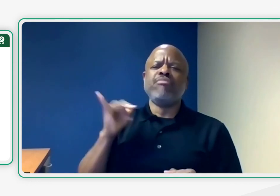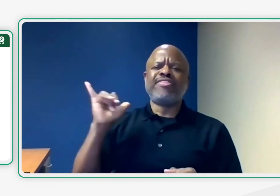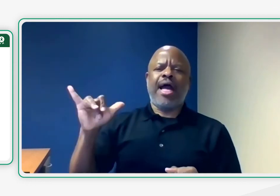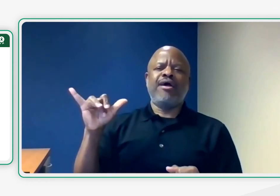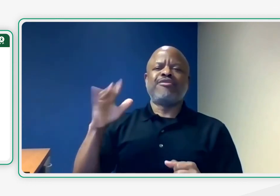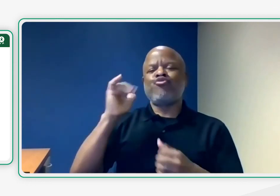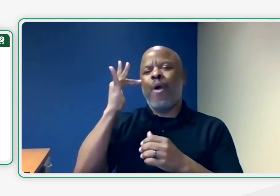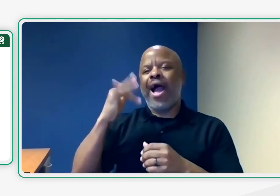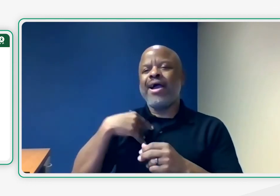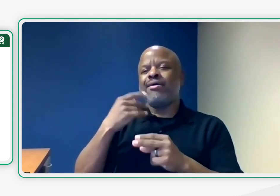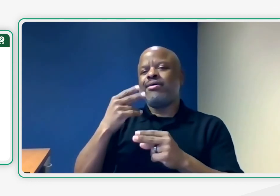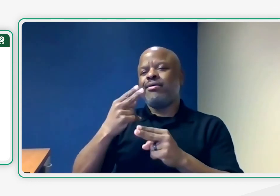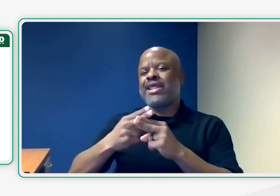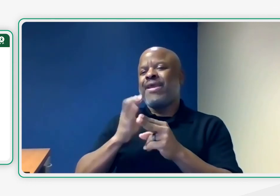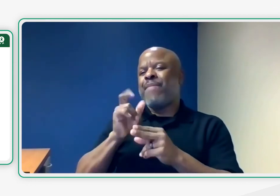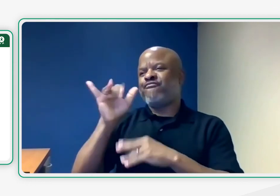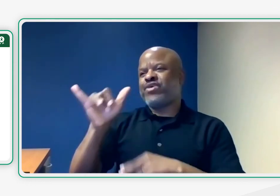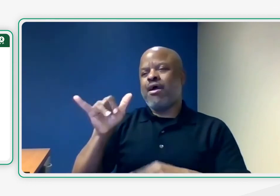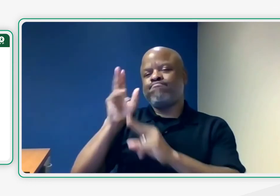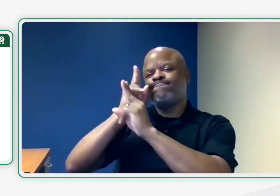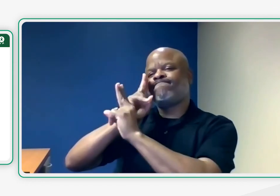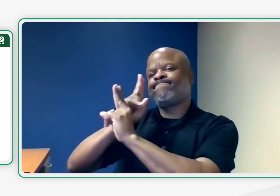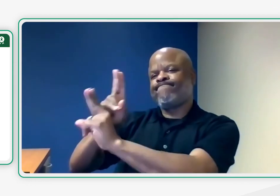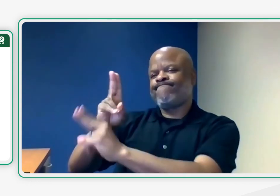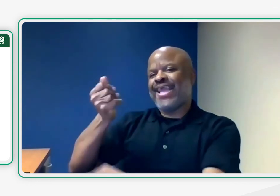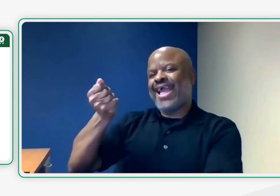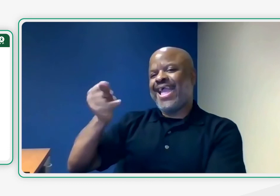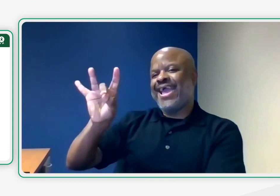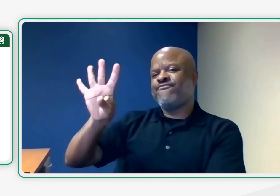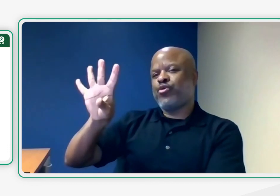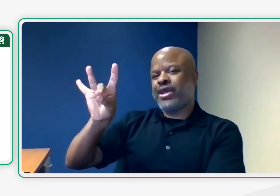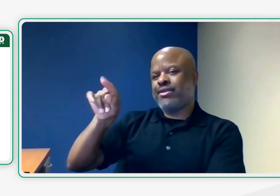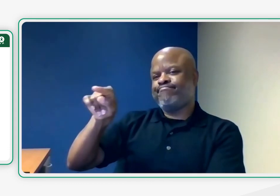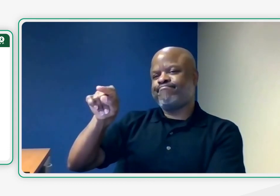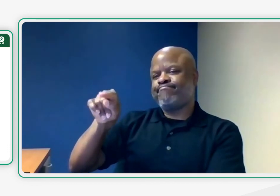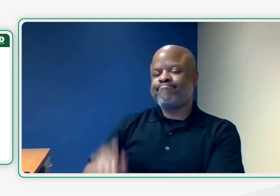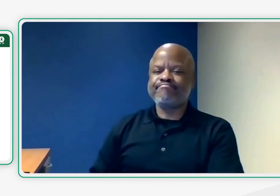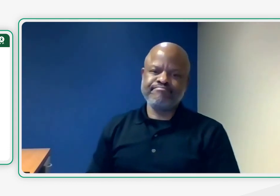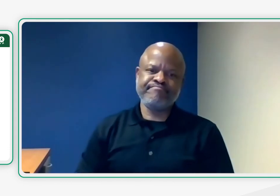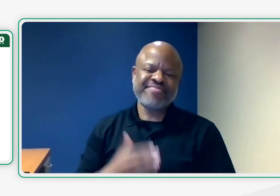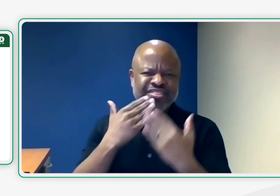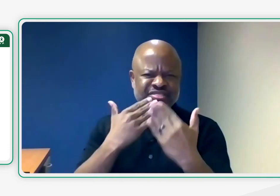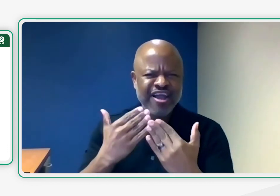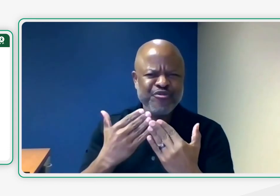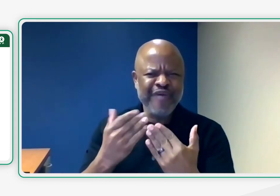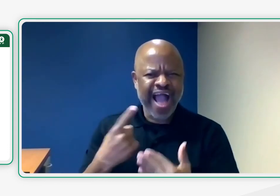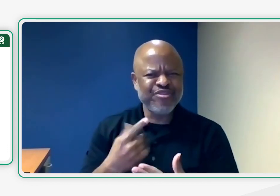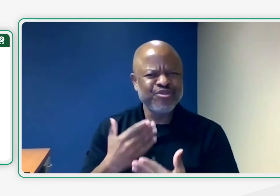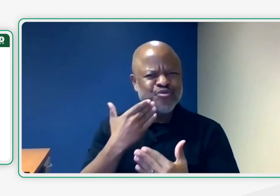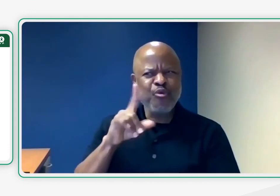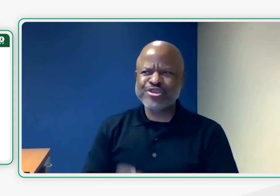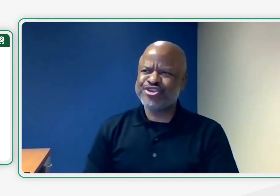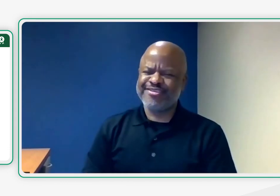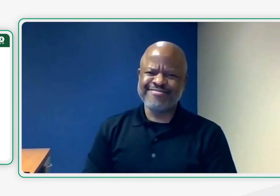thank those people for fighting for freedom. And so, my email handle is really in honor